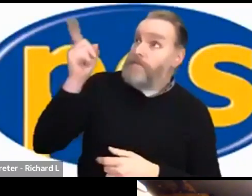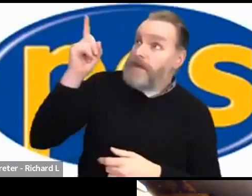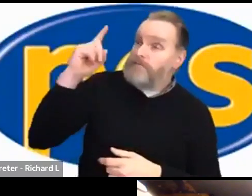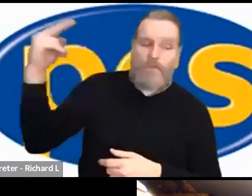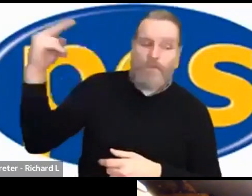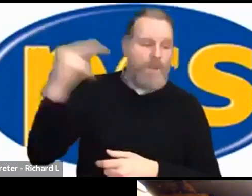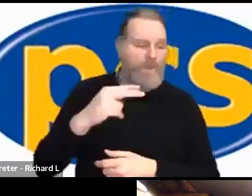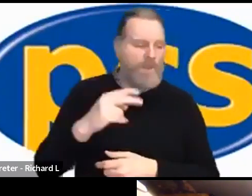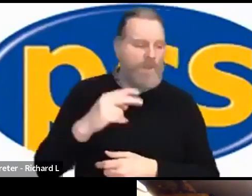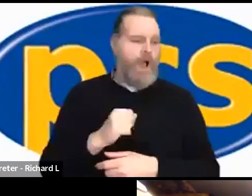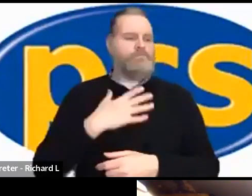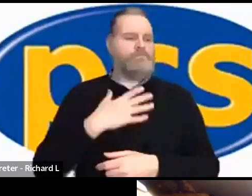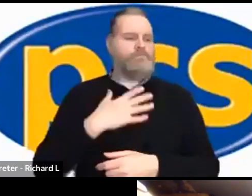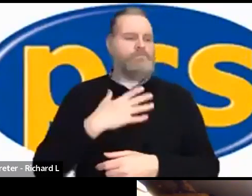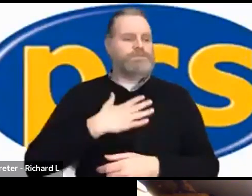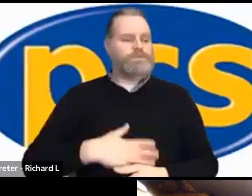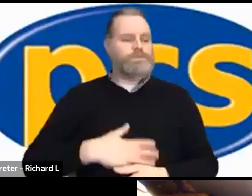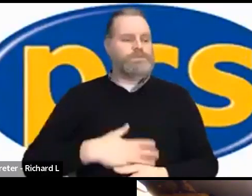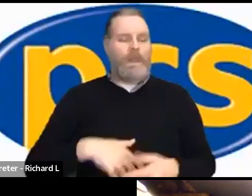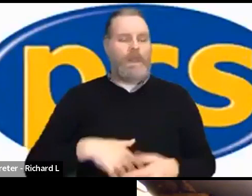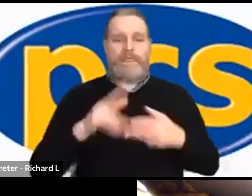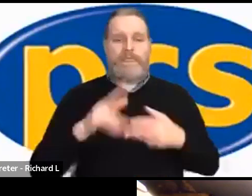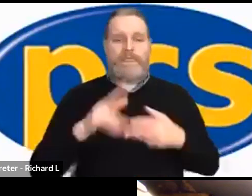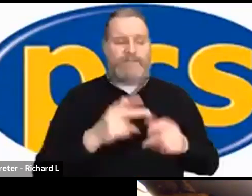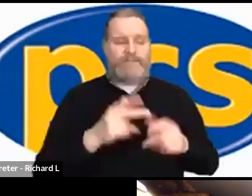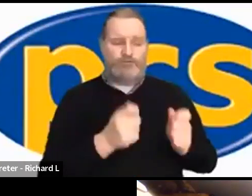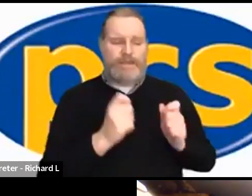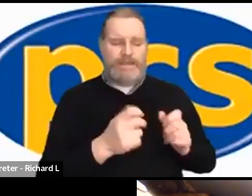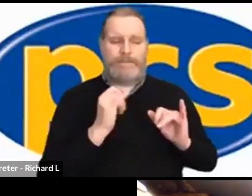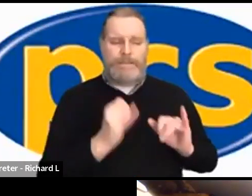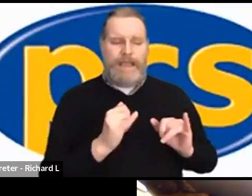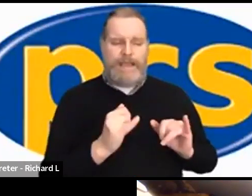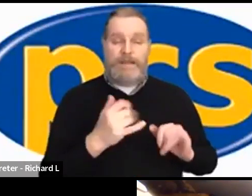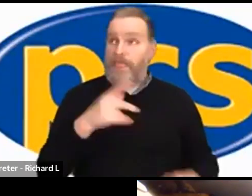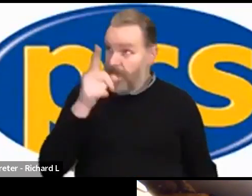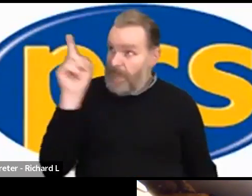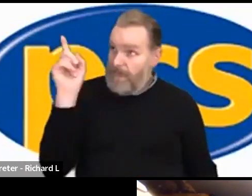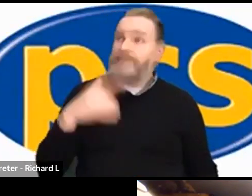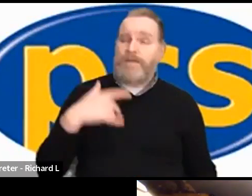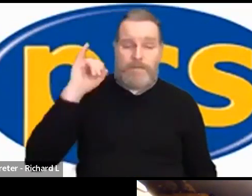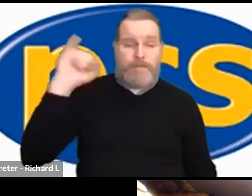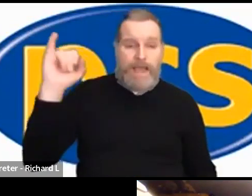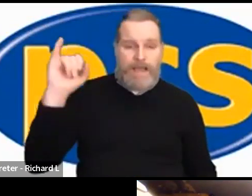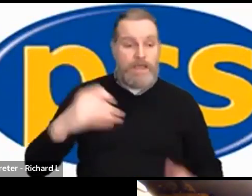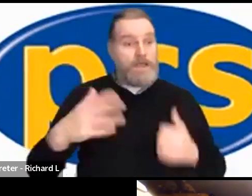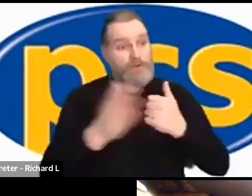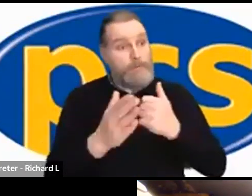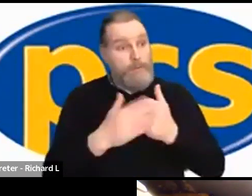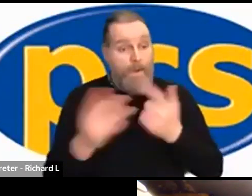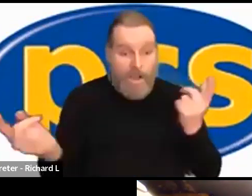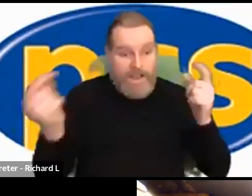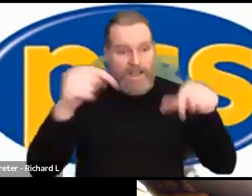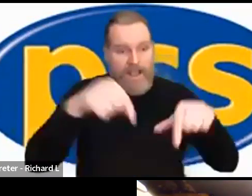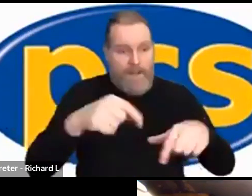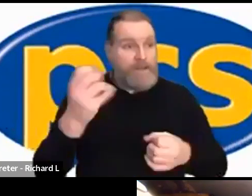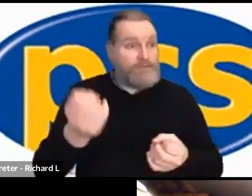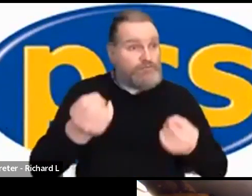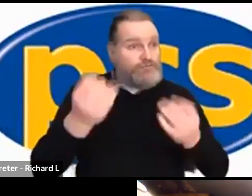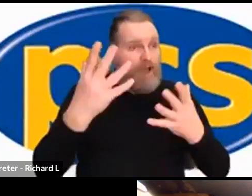can see can see we've had enough of can see we've had enough of low pay job insecurity and being treated treated really badly treated really badly. So the more the So the more the marrier